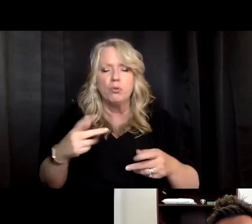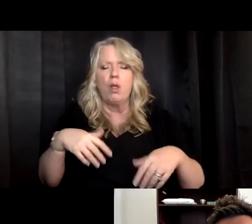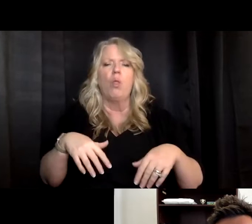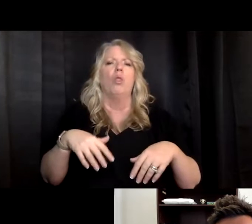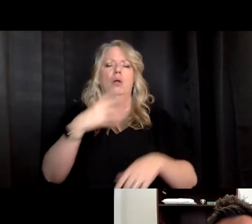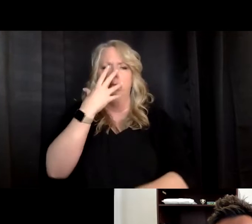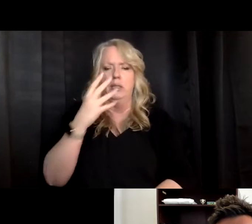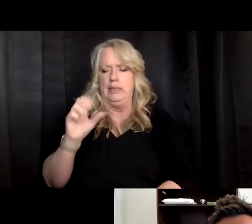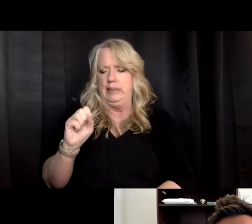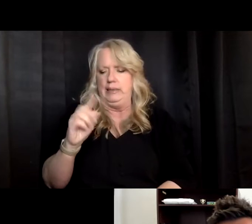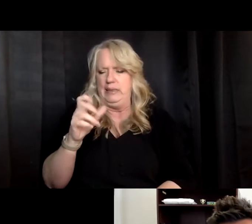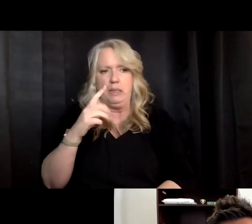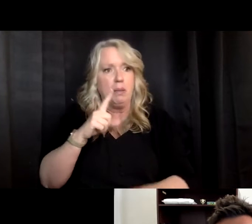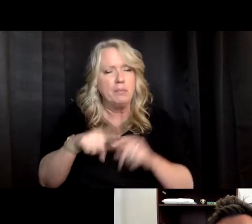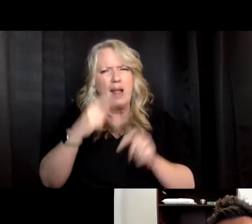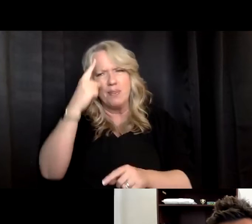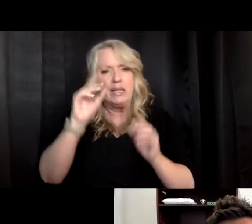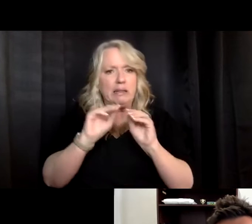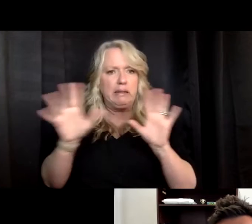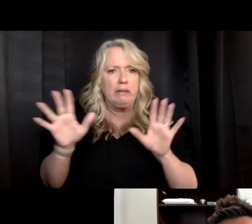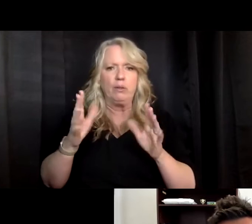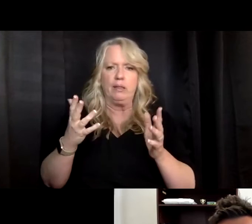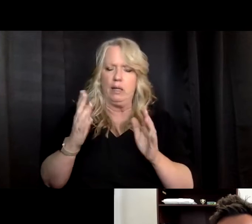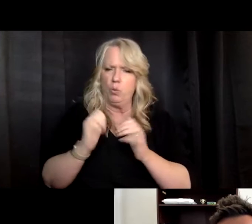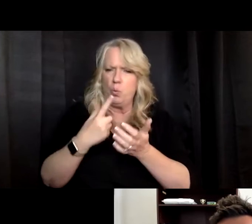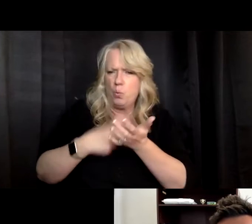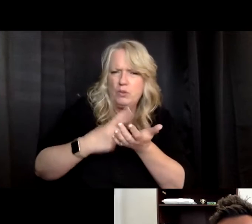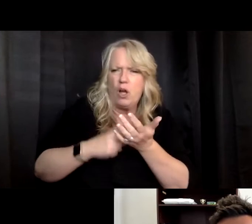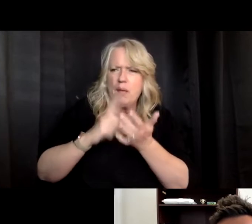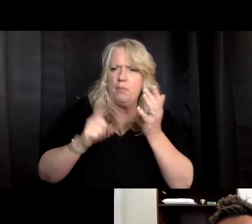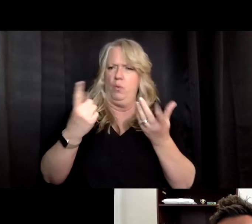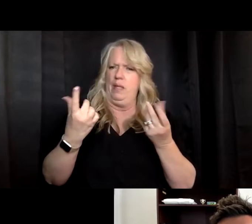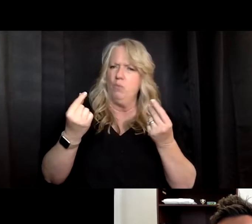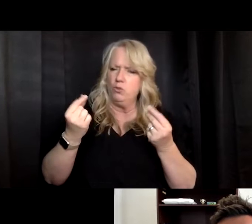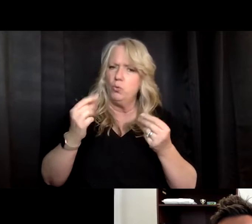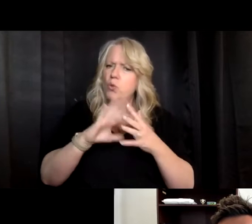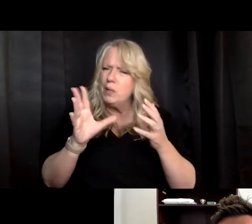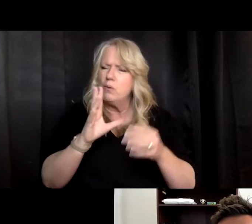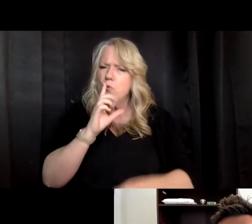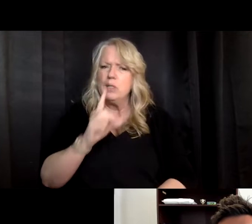ED, GET TO A SITUATION, PRESCRIBE MEDICATIONS CAN CAUSE SOMEONE TO BE SEDATED NOT BE ABLE TO THINK CLEAR